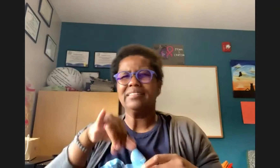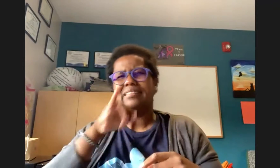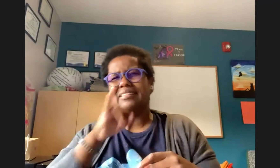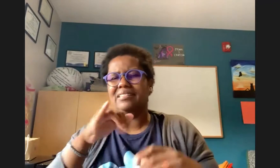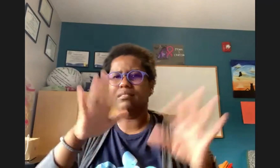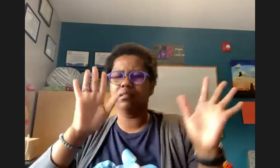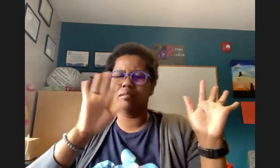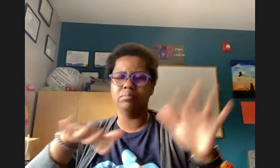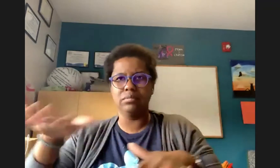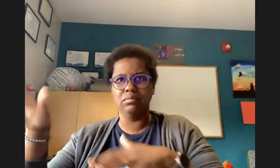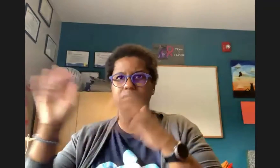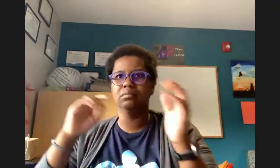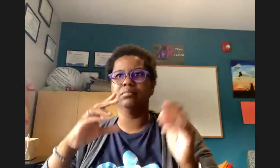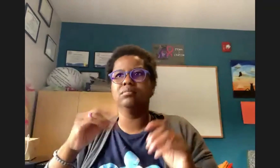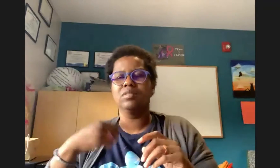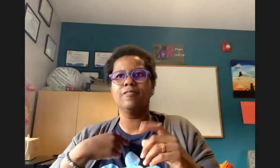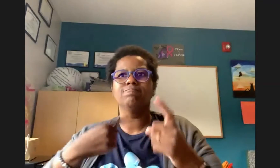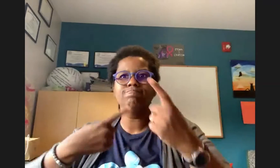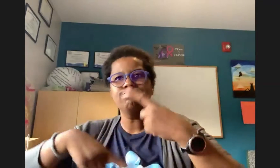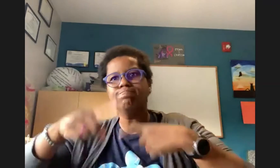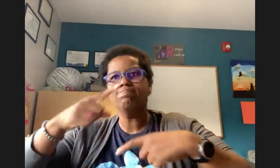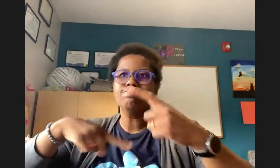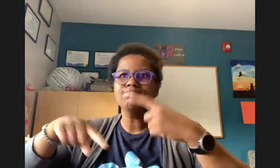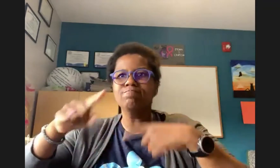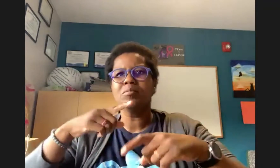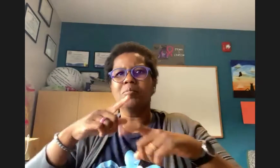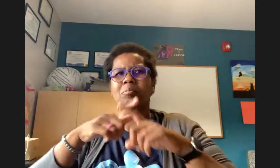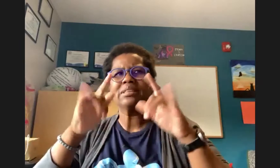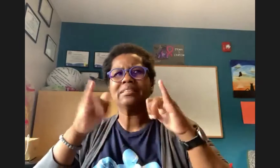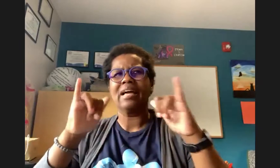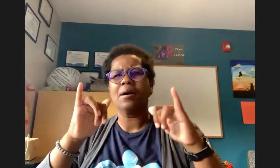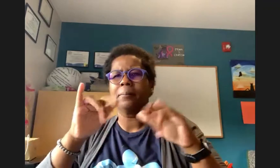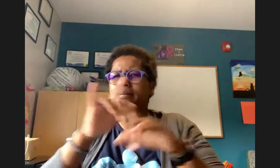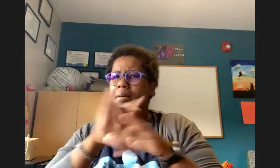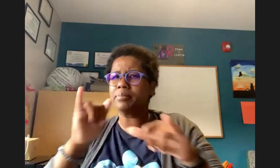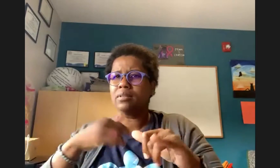Using Signed Exact English, basically, in initialized signs.